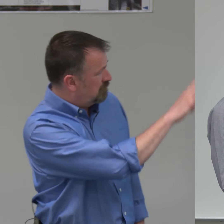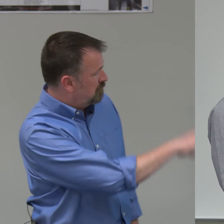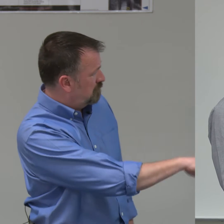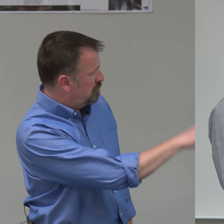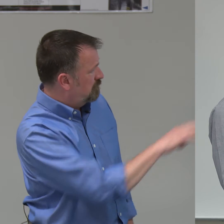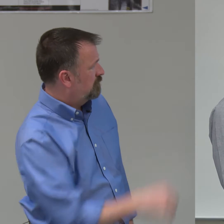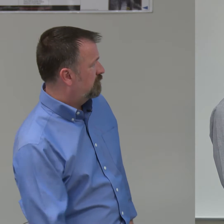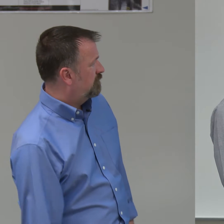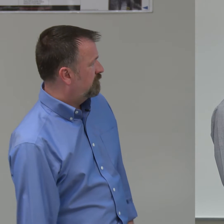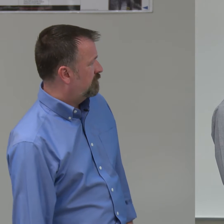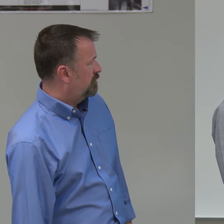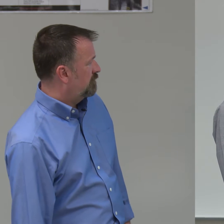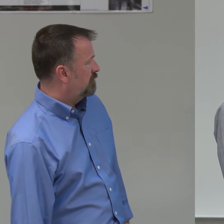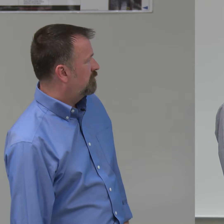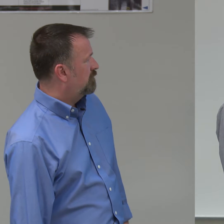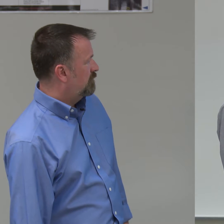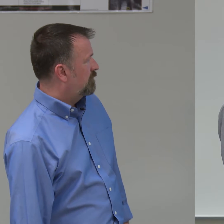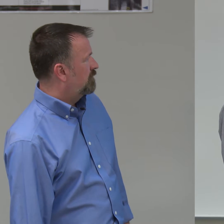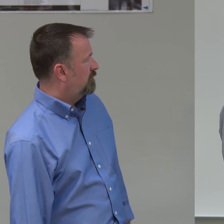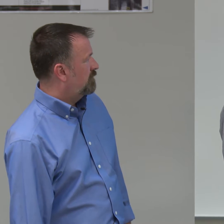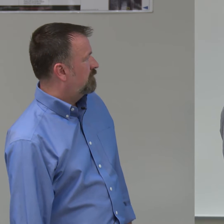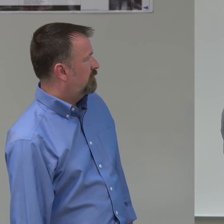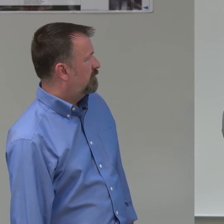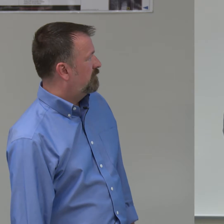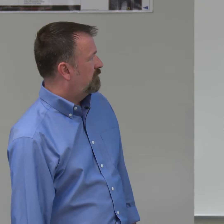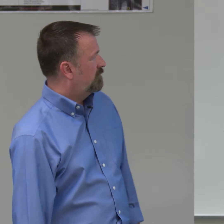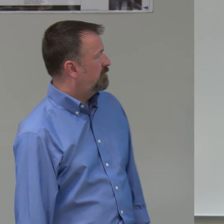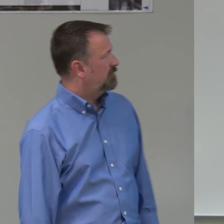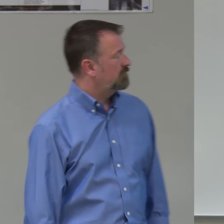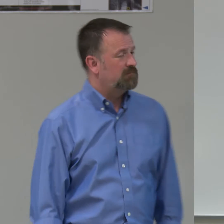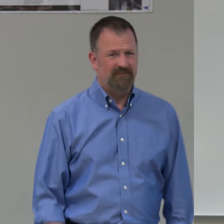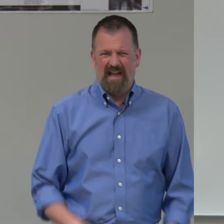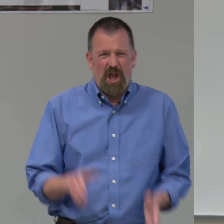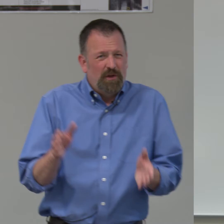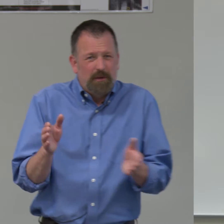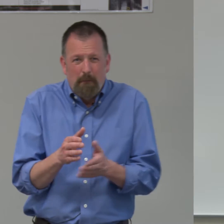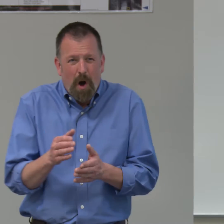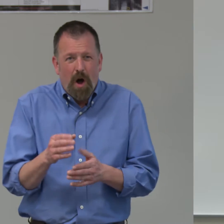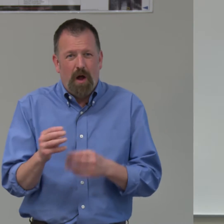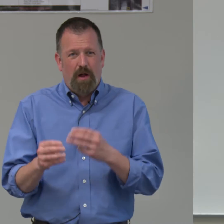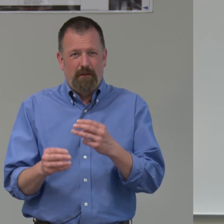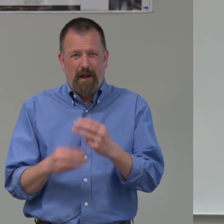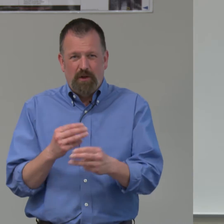It's a very small molecule, and these are very difficult things to make antibodies against,